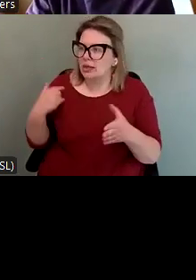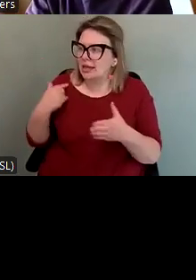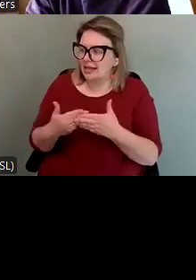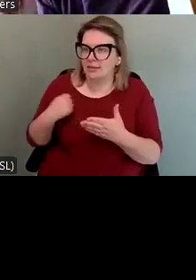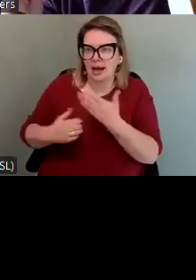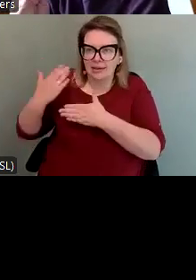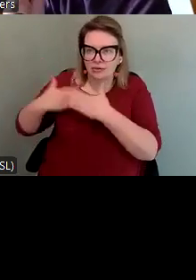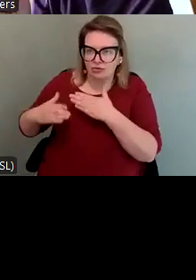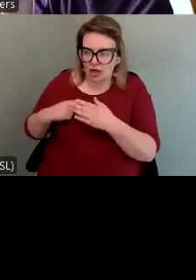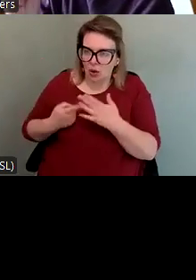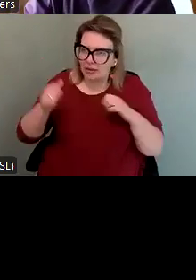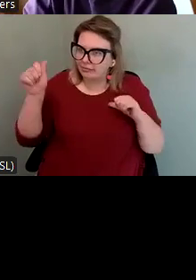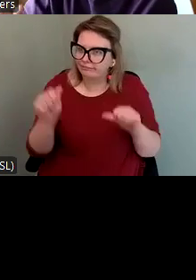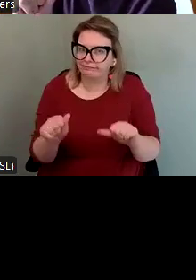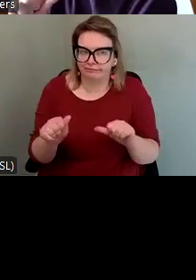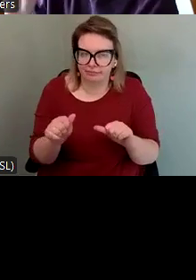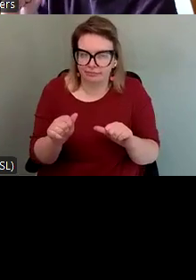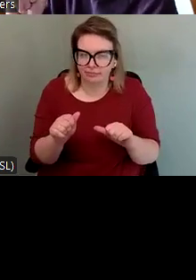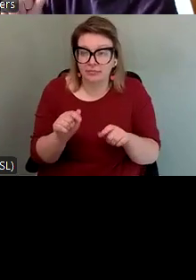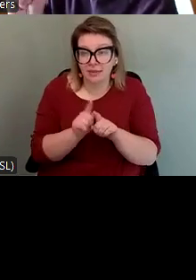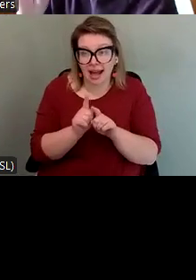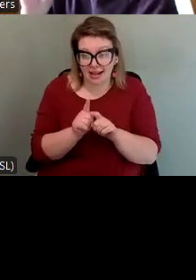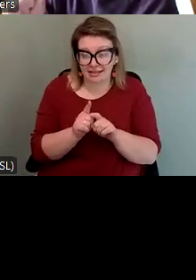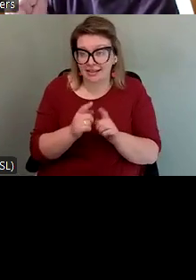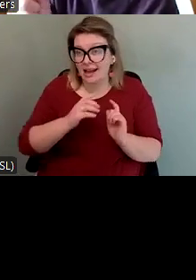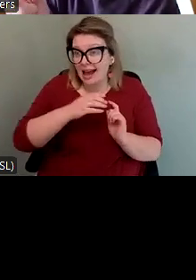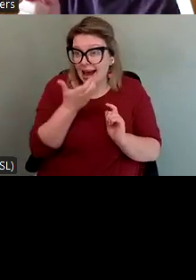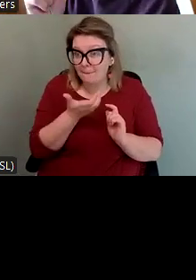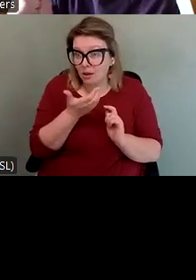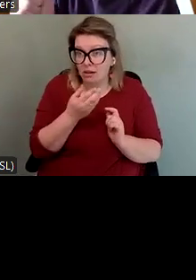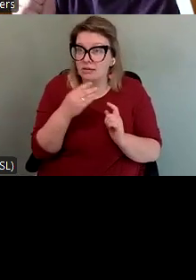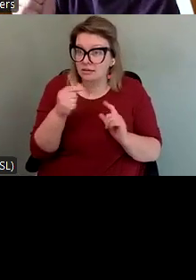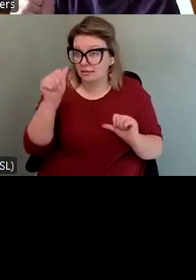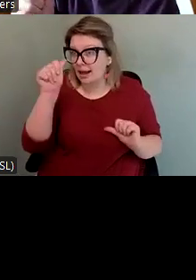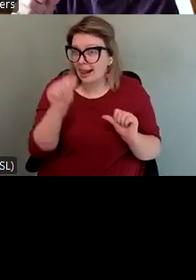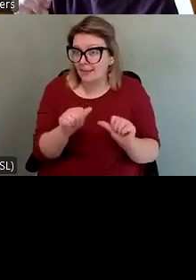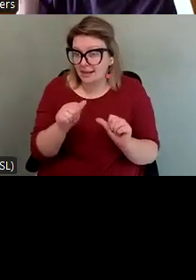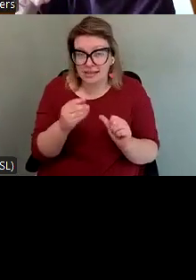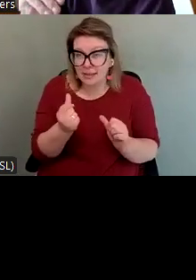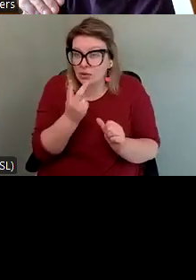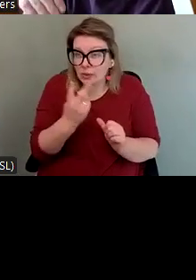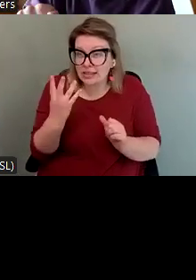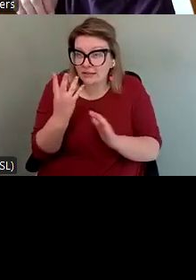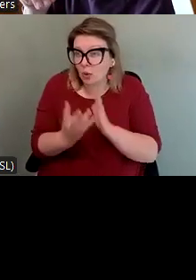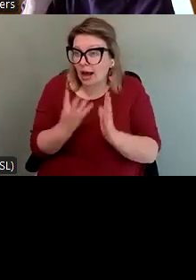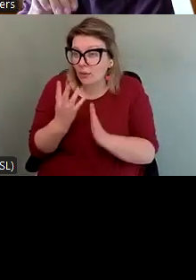and some of the iOS restrictions now is 24 hours. If a user comes to your website today,